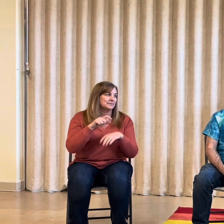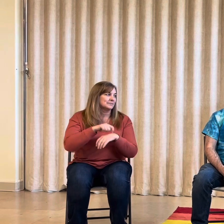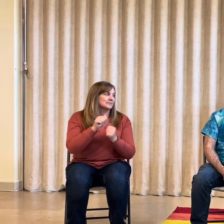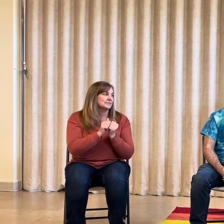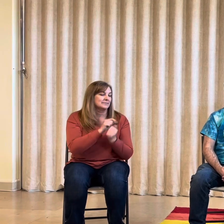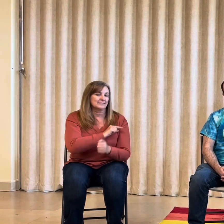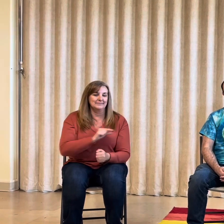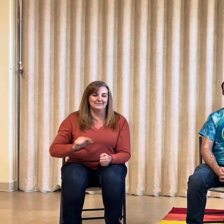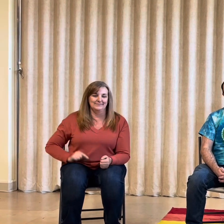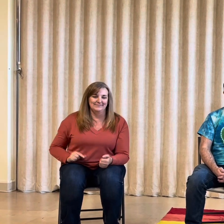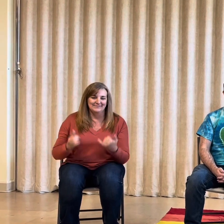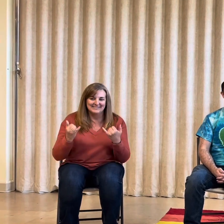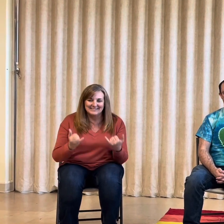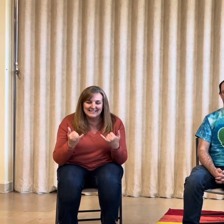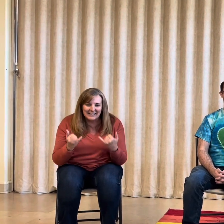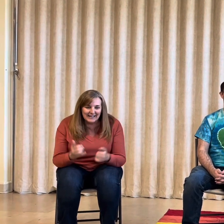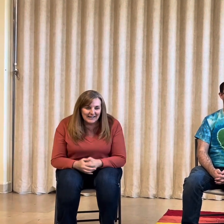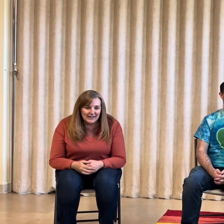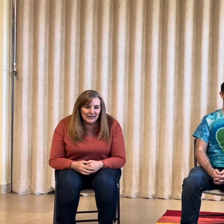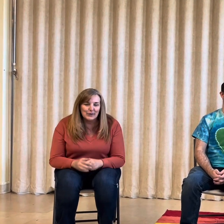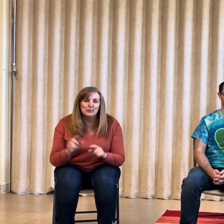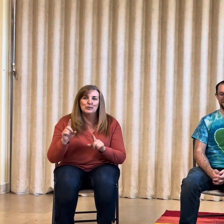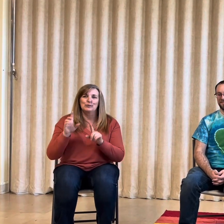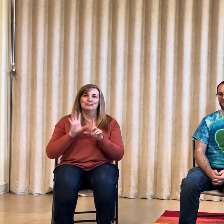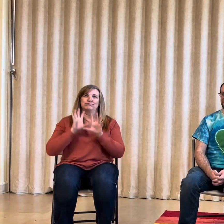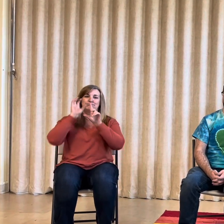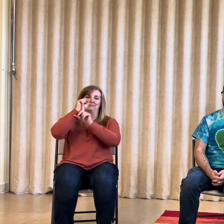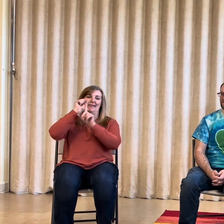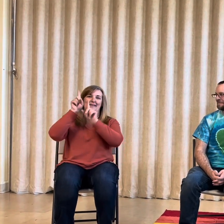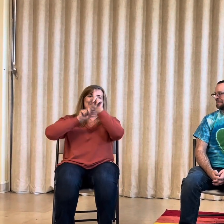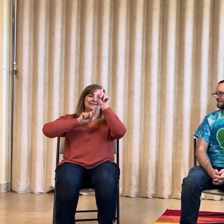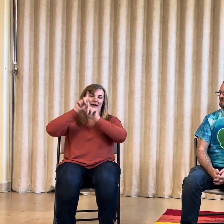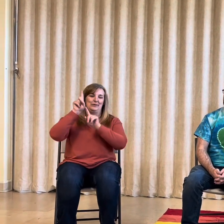Today we will learn that we each are a star! We'll spread kindness wherever we are!